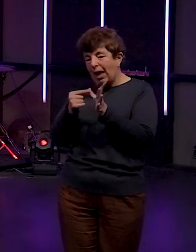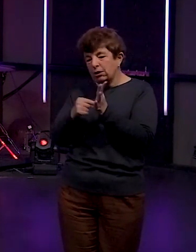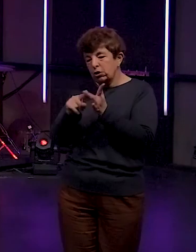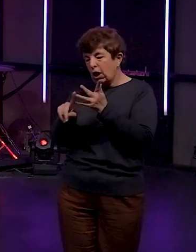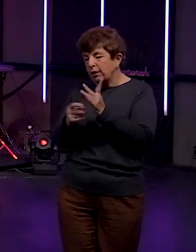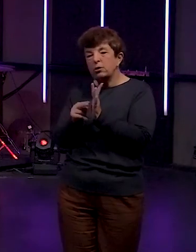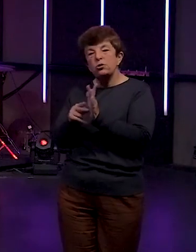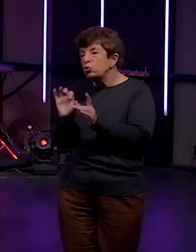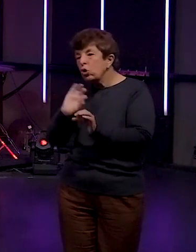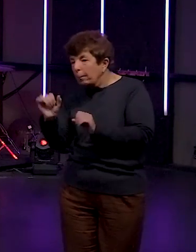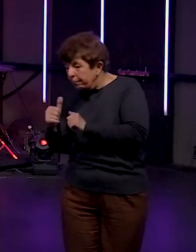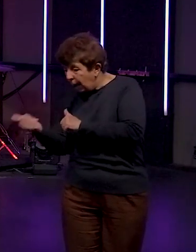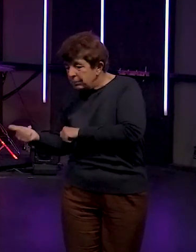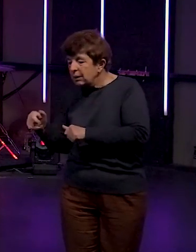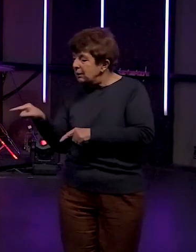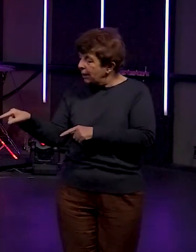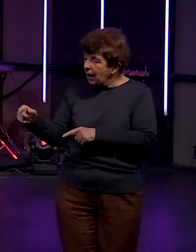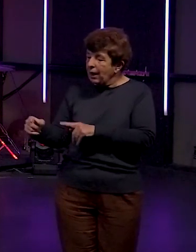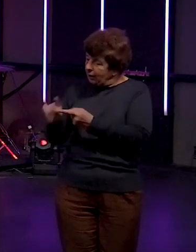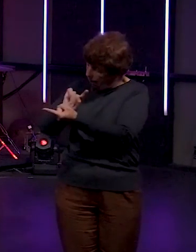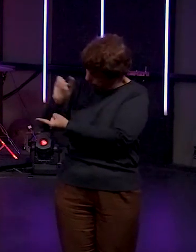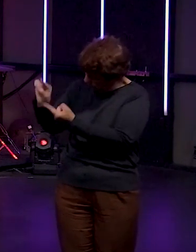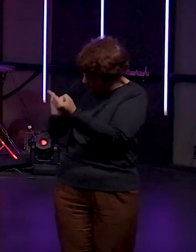saying that how at their convention that they had